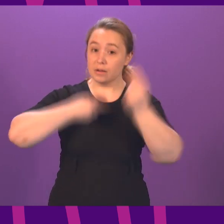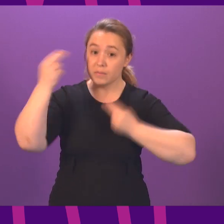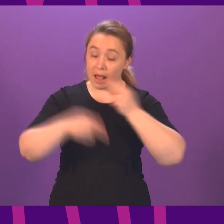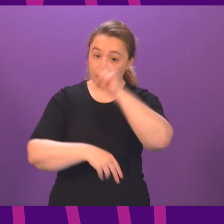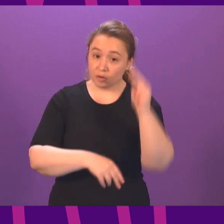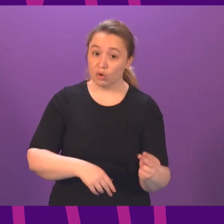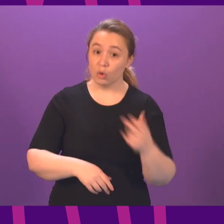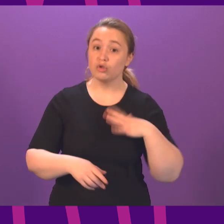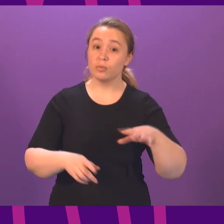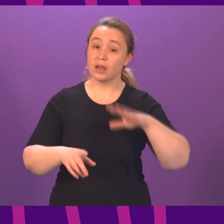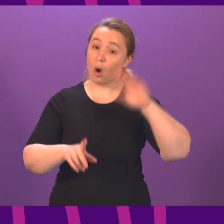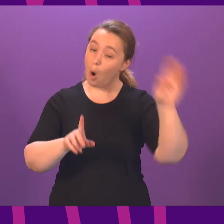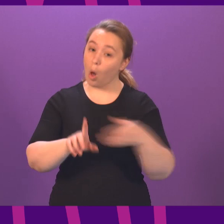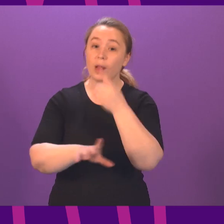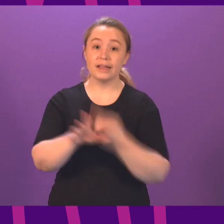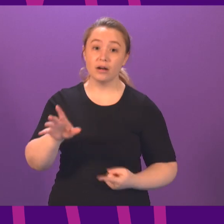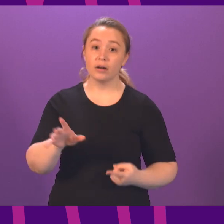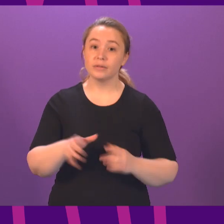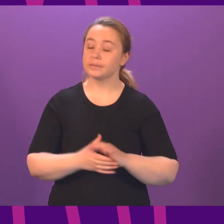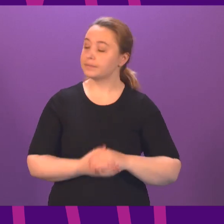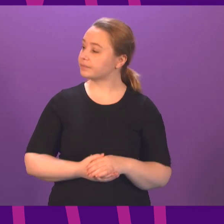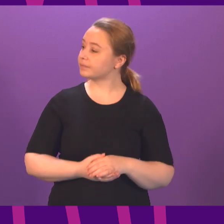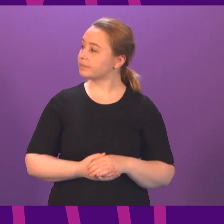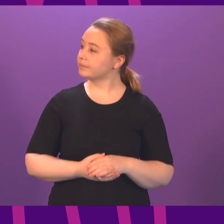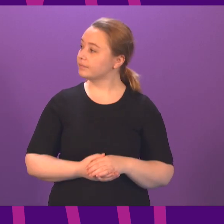The First Minister (Nicola Sturgeon): I have already made that commitment. We have